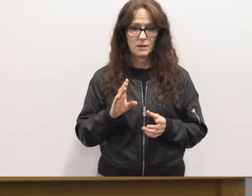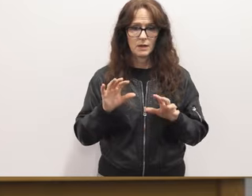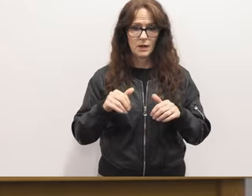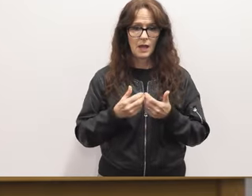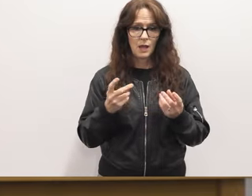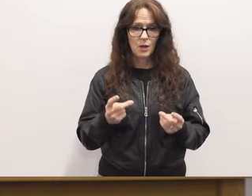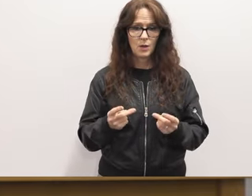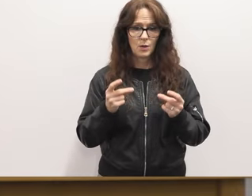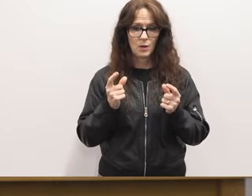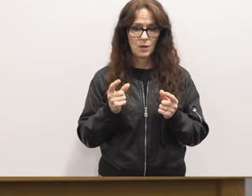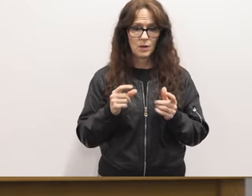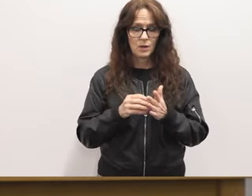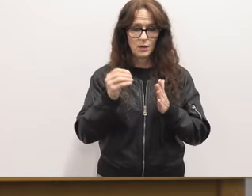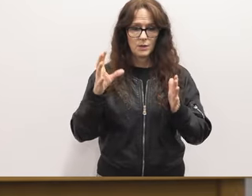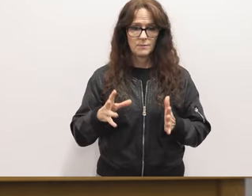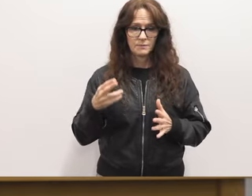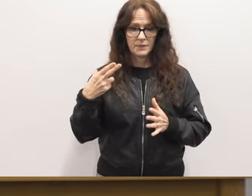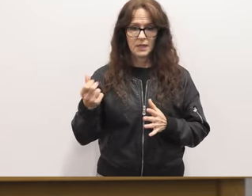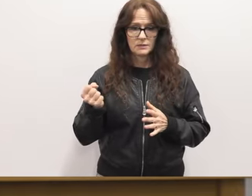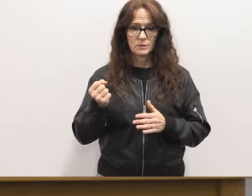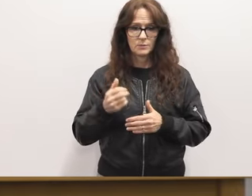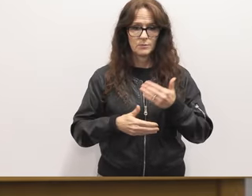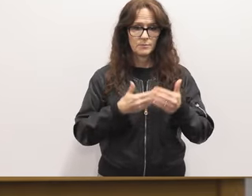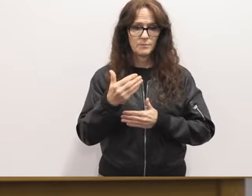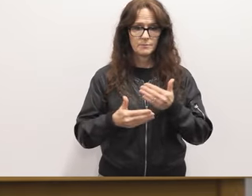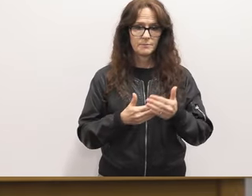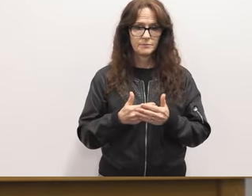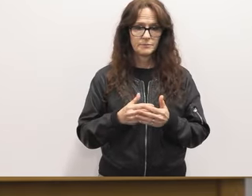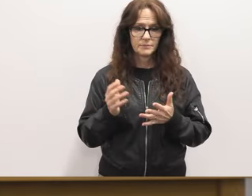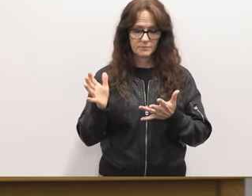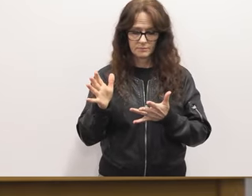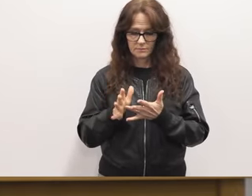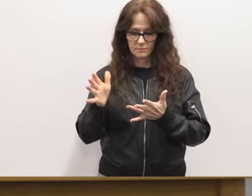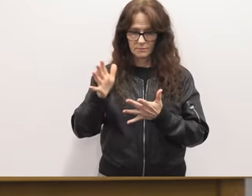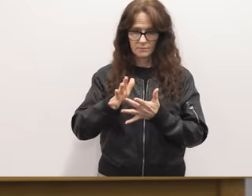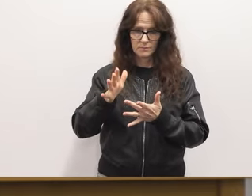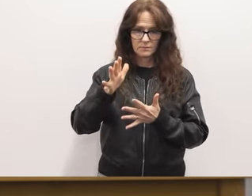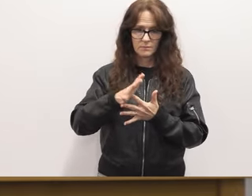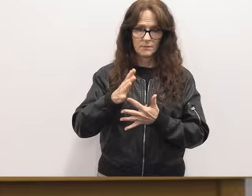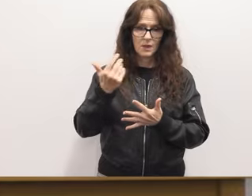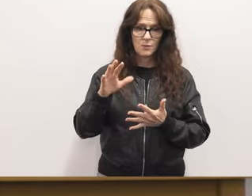how quickly in our students' high school process within 10th grade, 11th grade, they were already ineligible